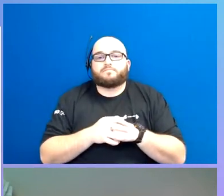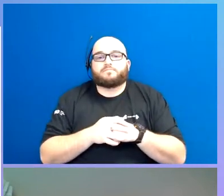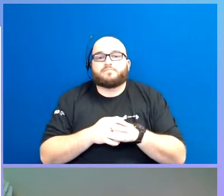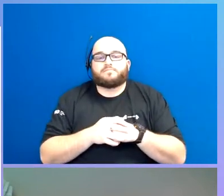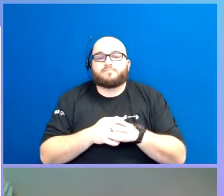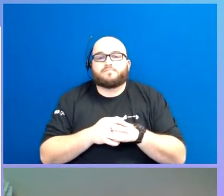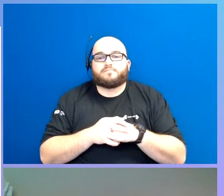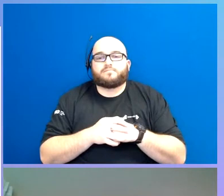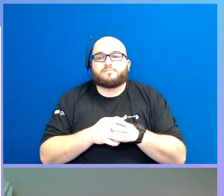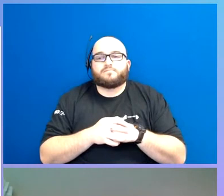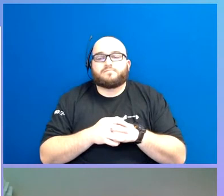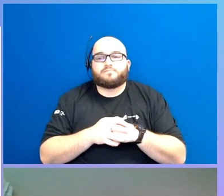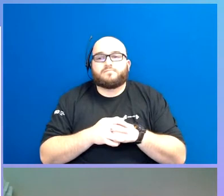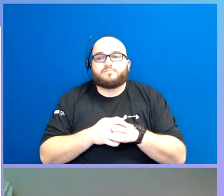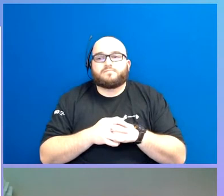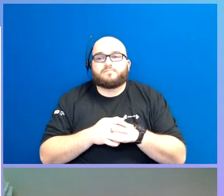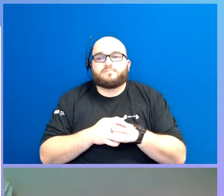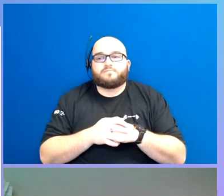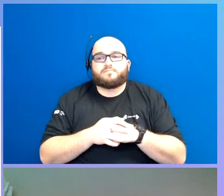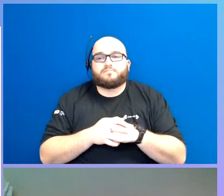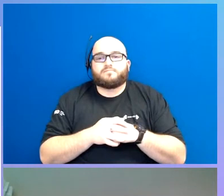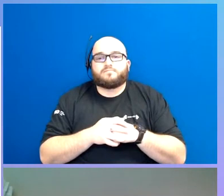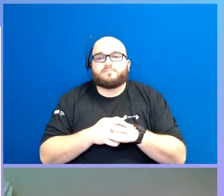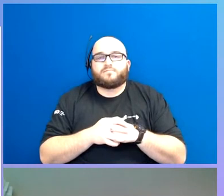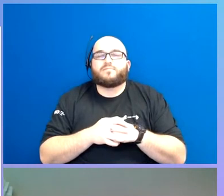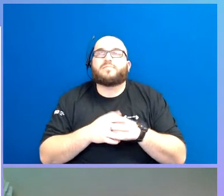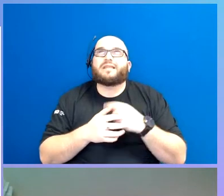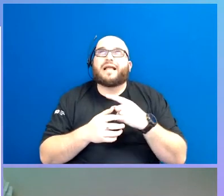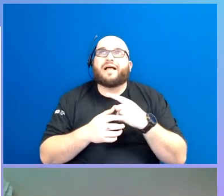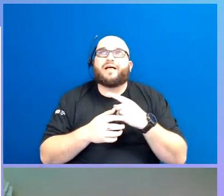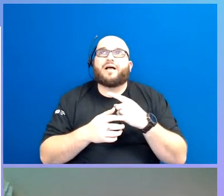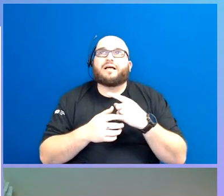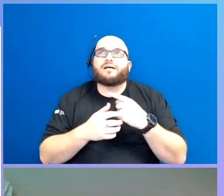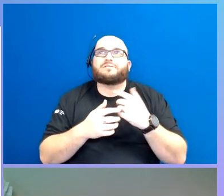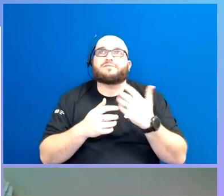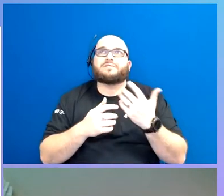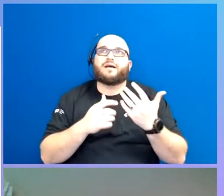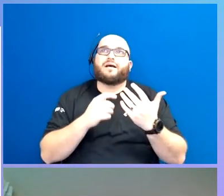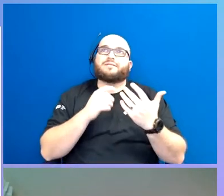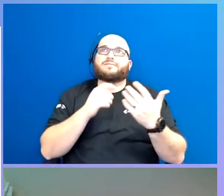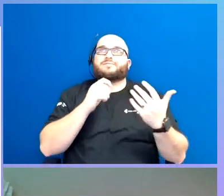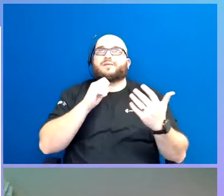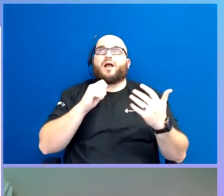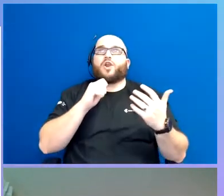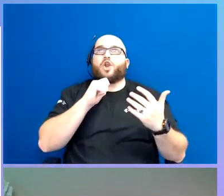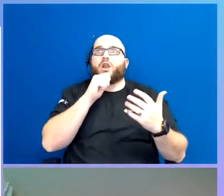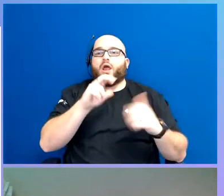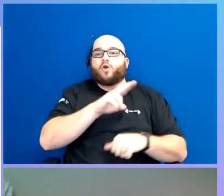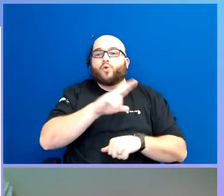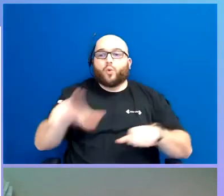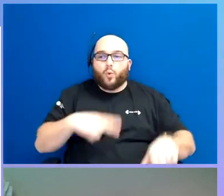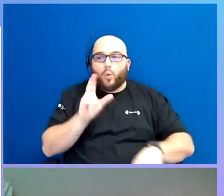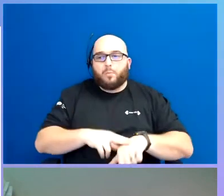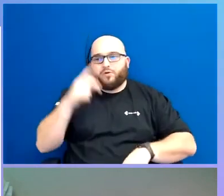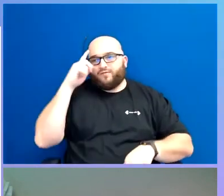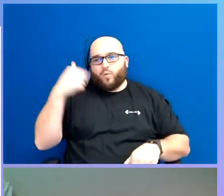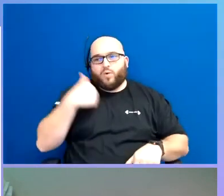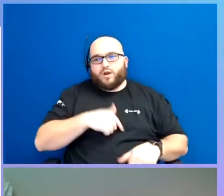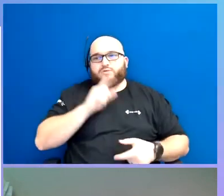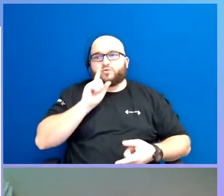somewhat intuitive, but. There